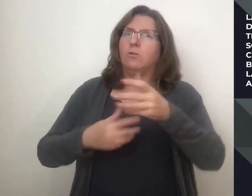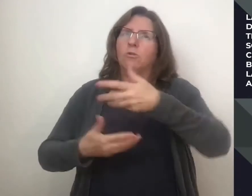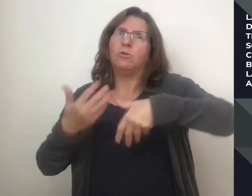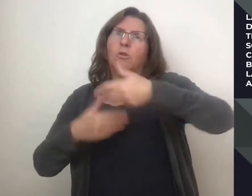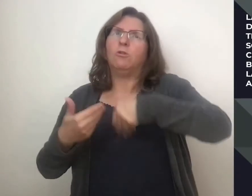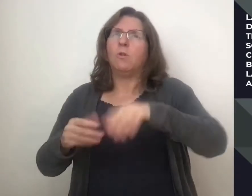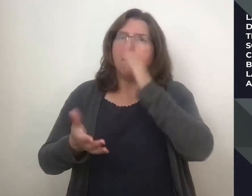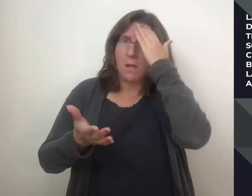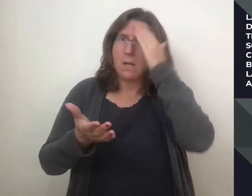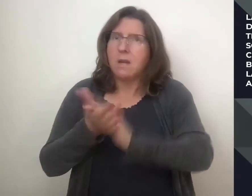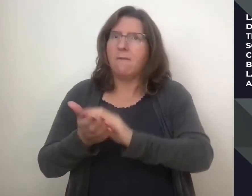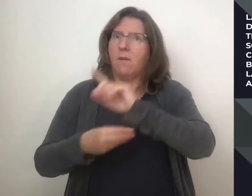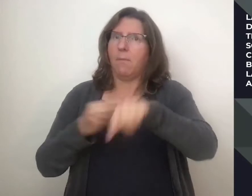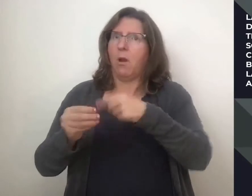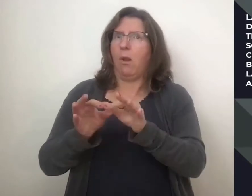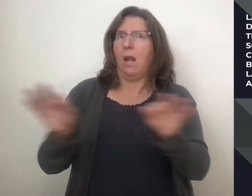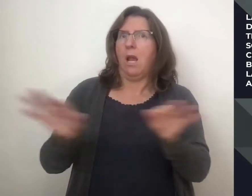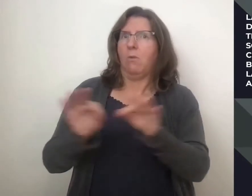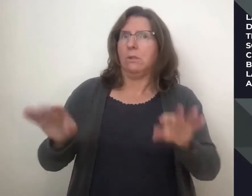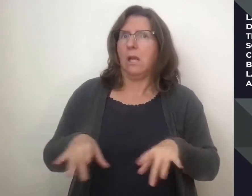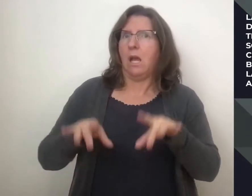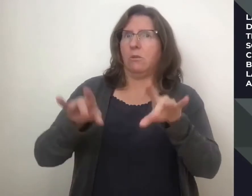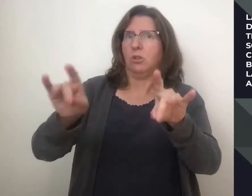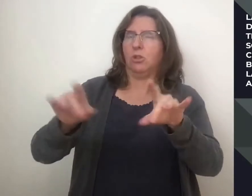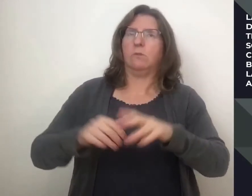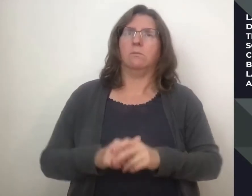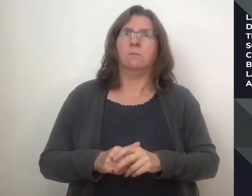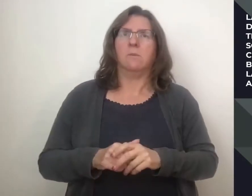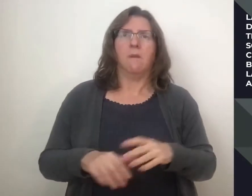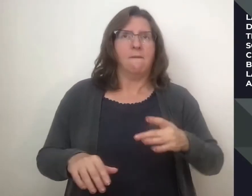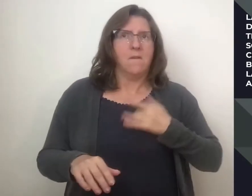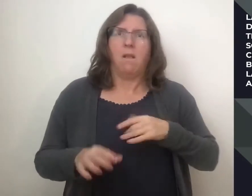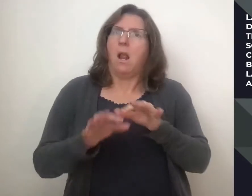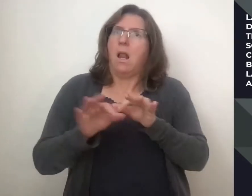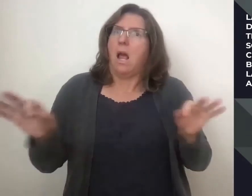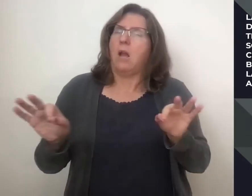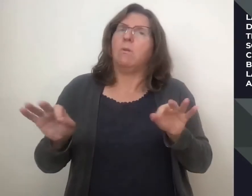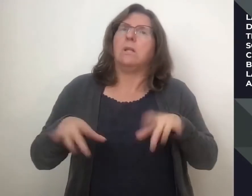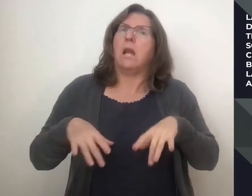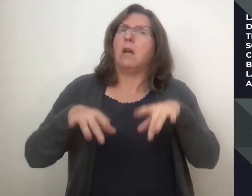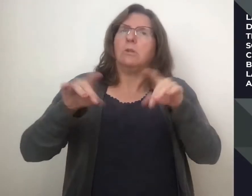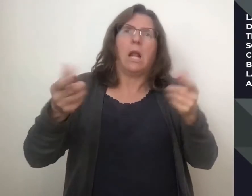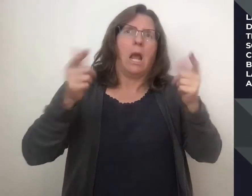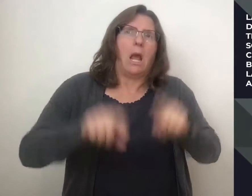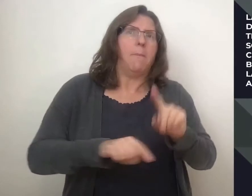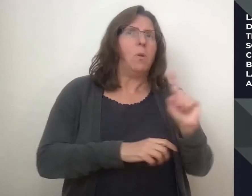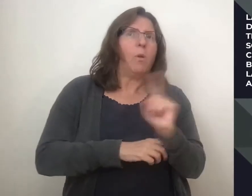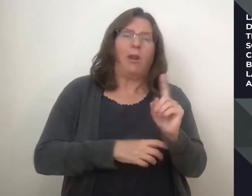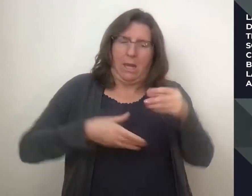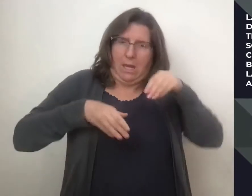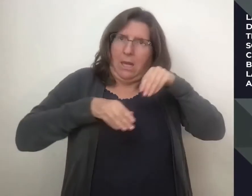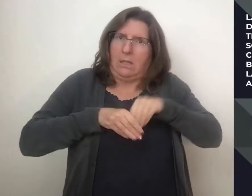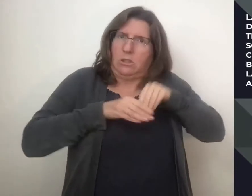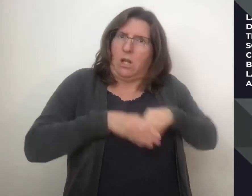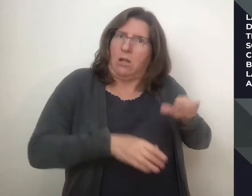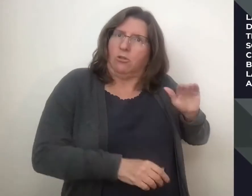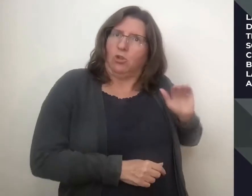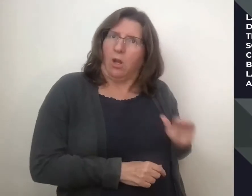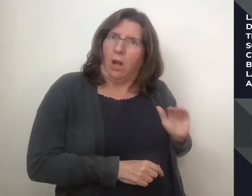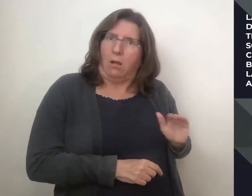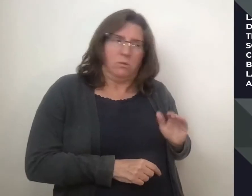Social and cultural beliefs about language acquisition assume that language comes from within the child.